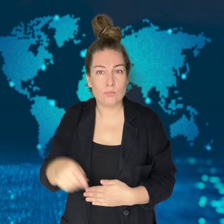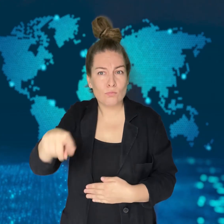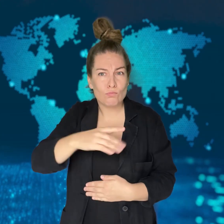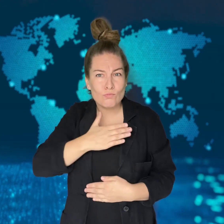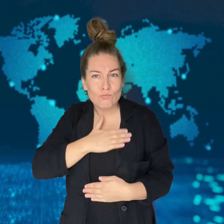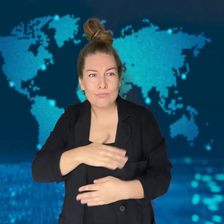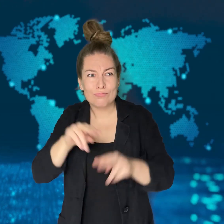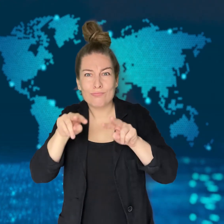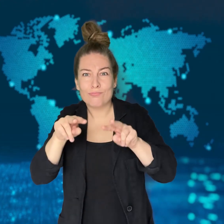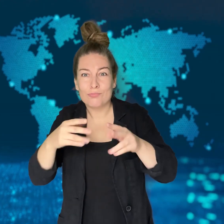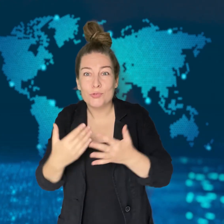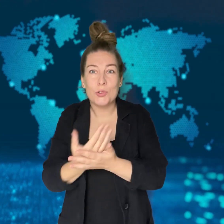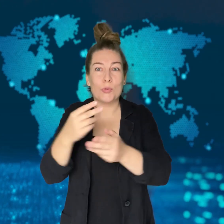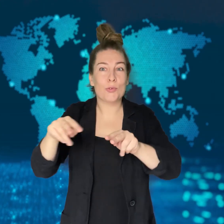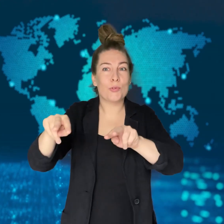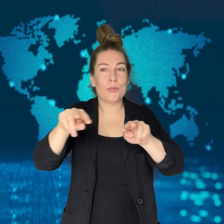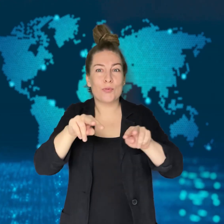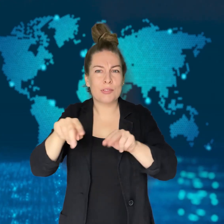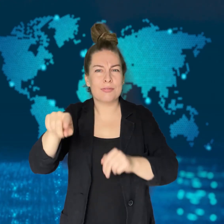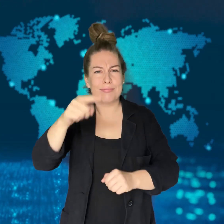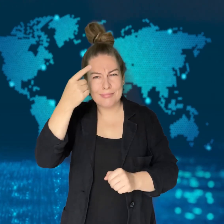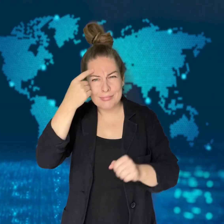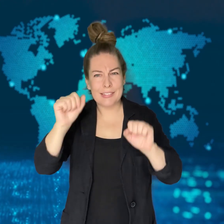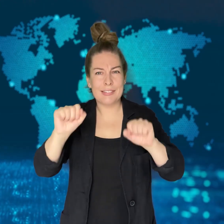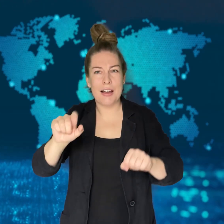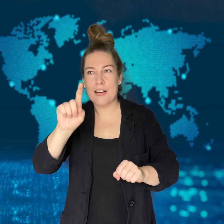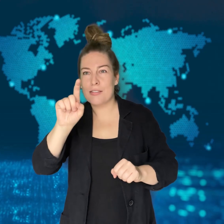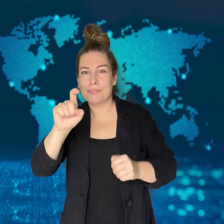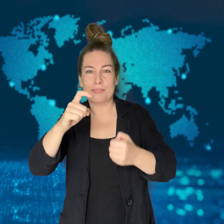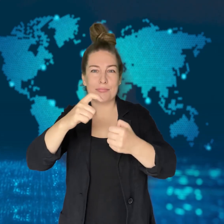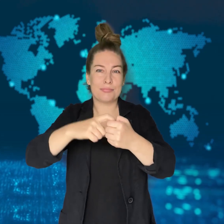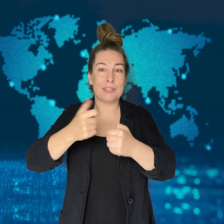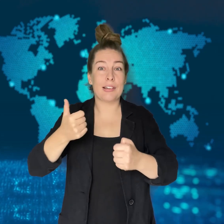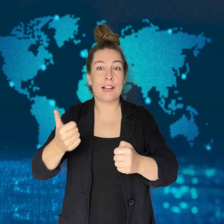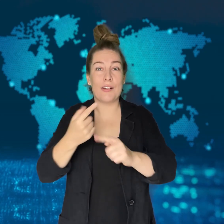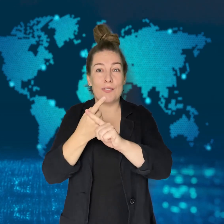Don't forget to subscribe, like, and follow H3 World TV to